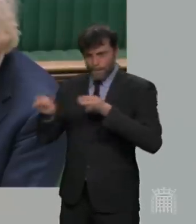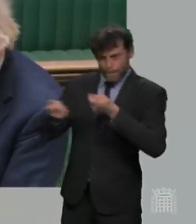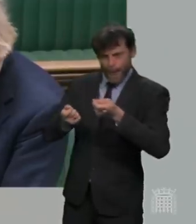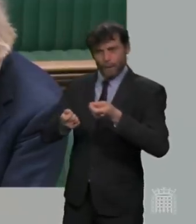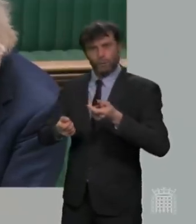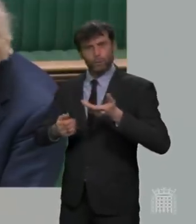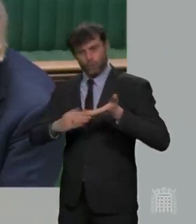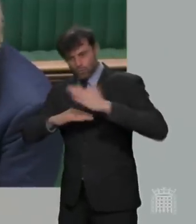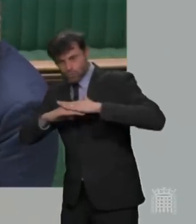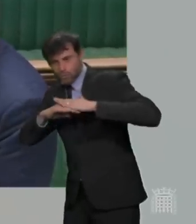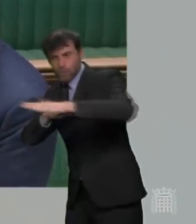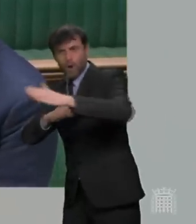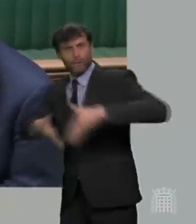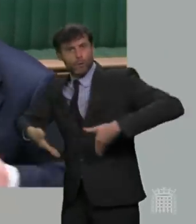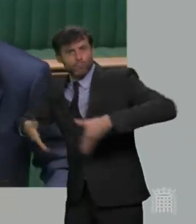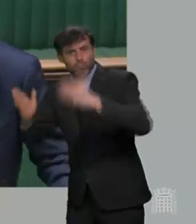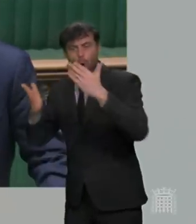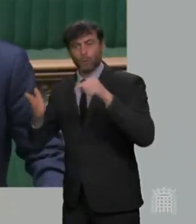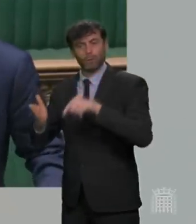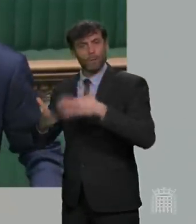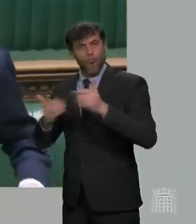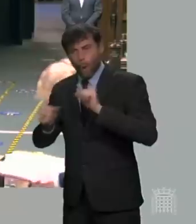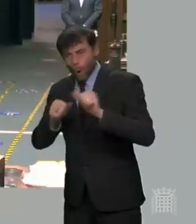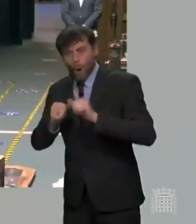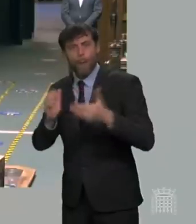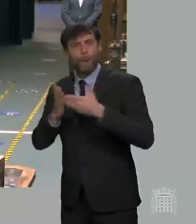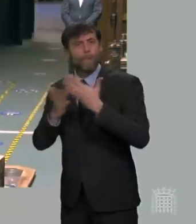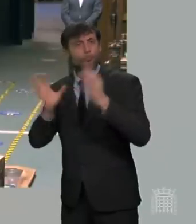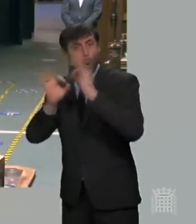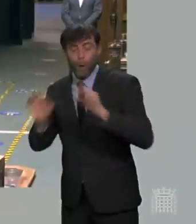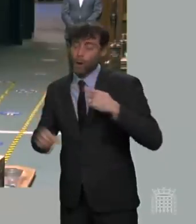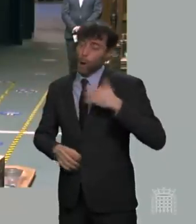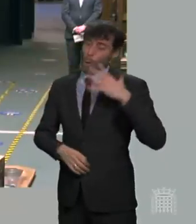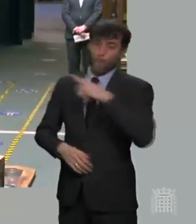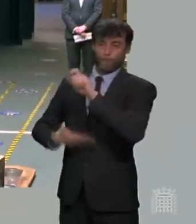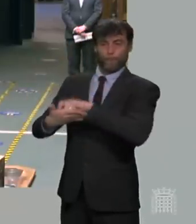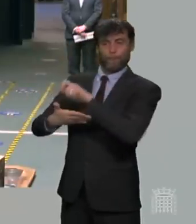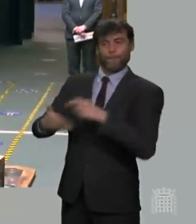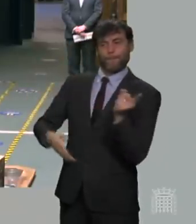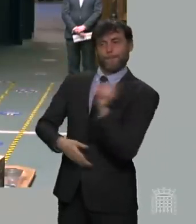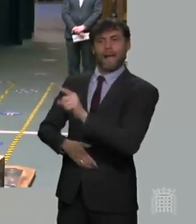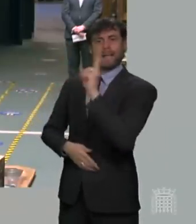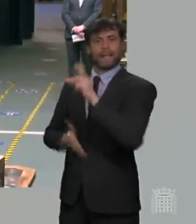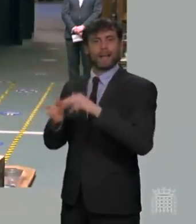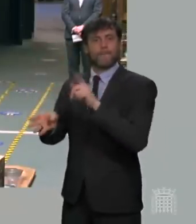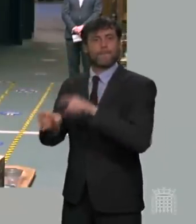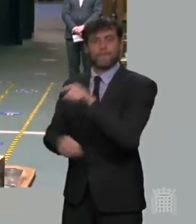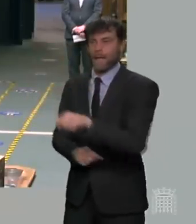and I hope that he will be duly elected in May. >> David Linden (Glasgow East) (SNP)